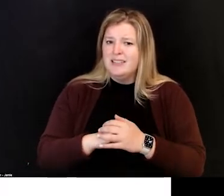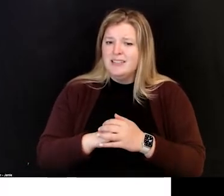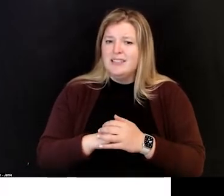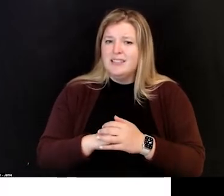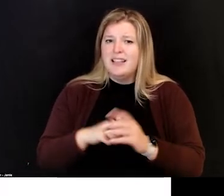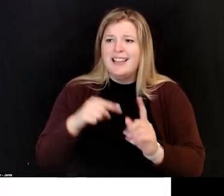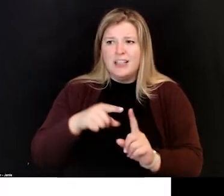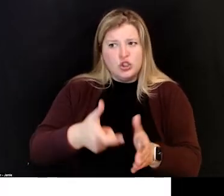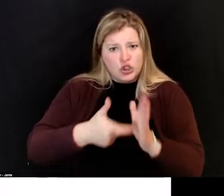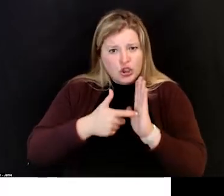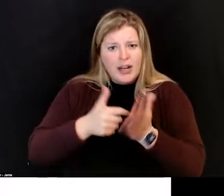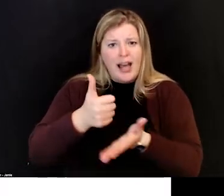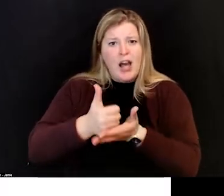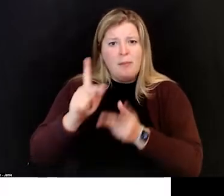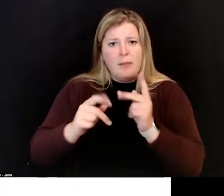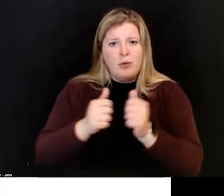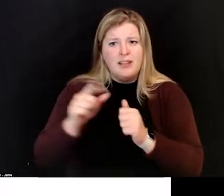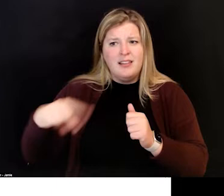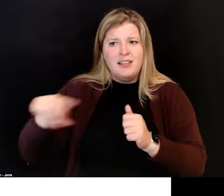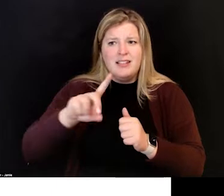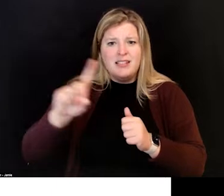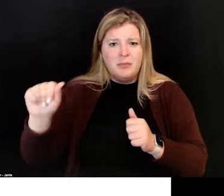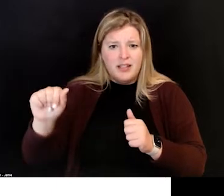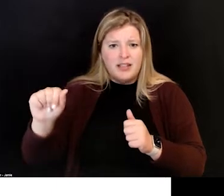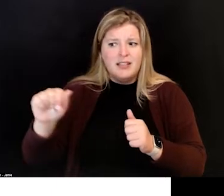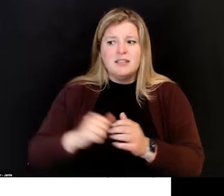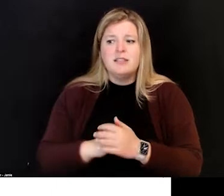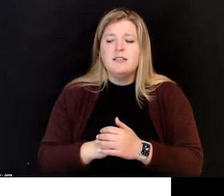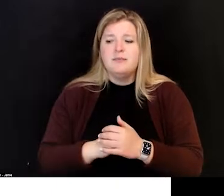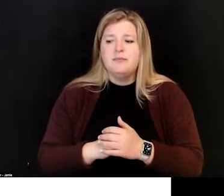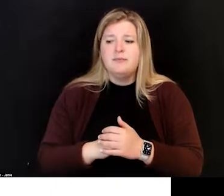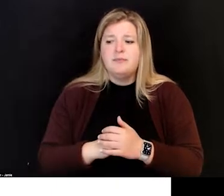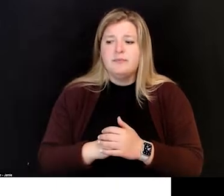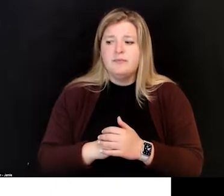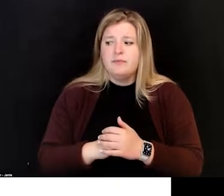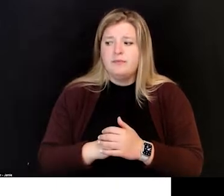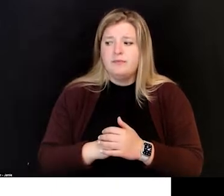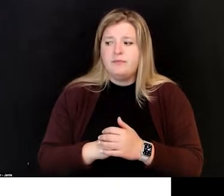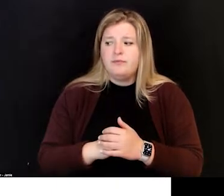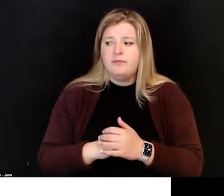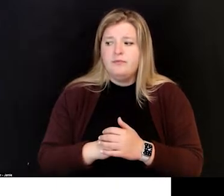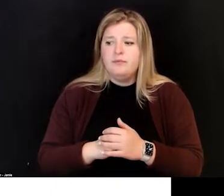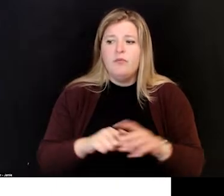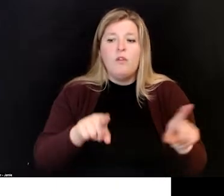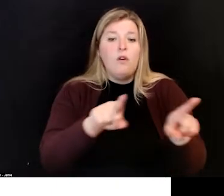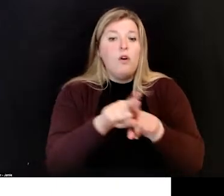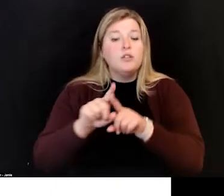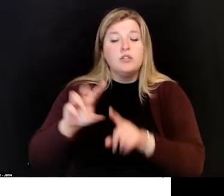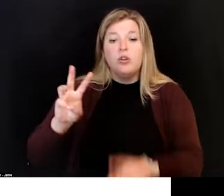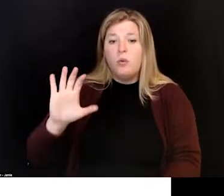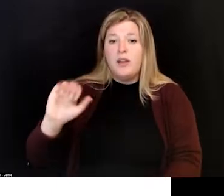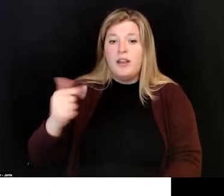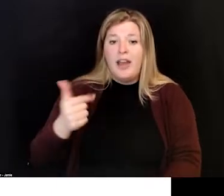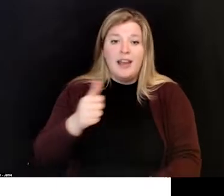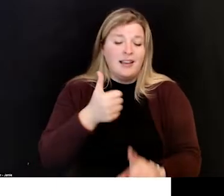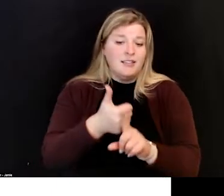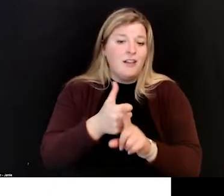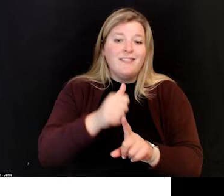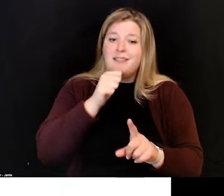with disabilities to be accessibility guidance. It is also not law or regulation. It is produced by the W3C,